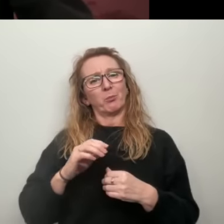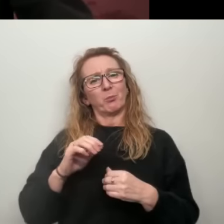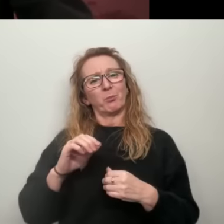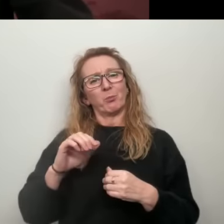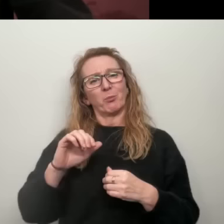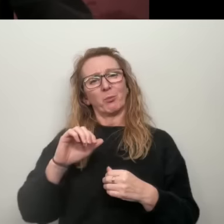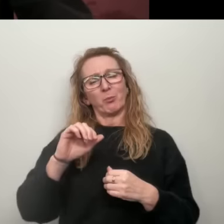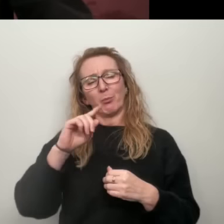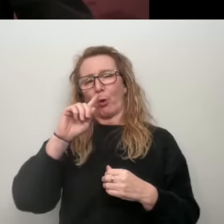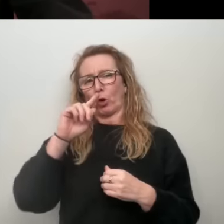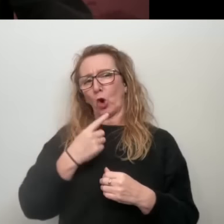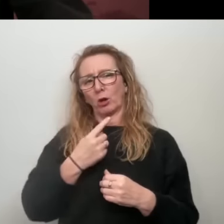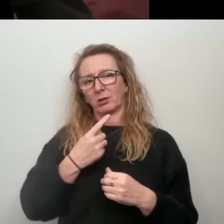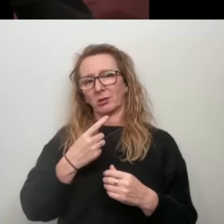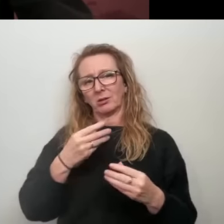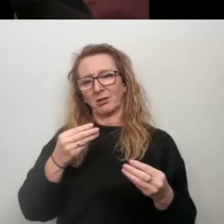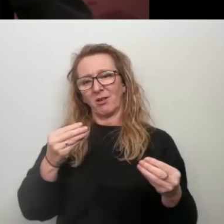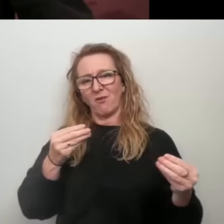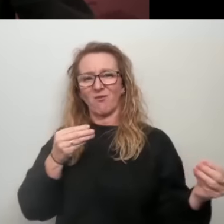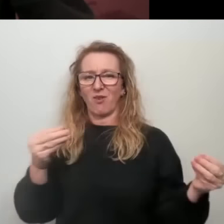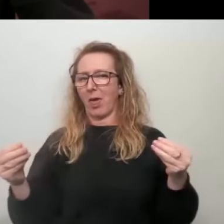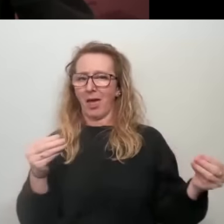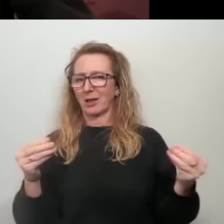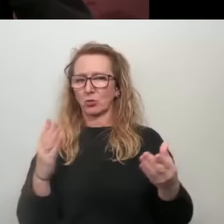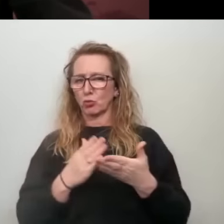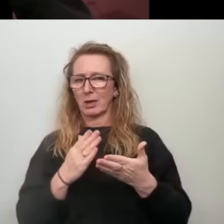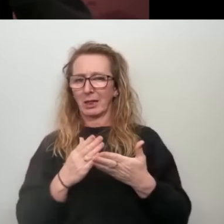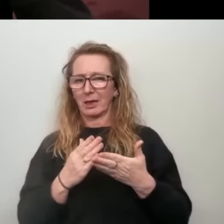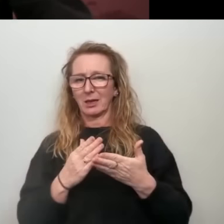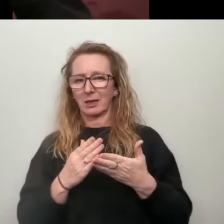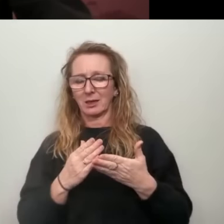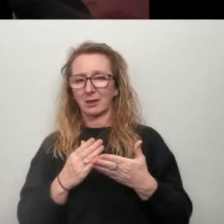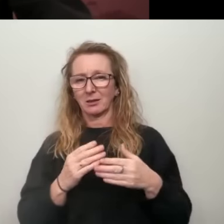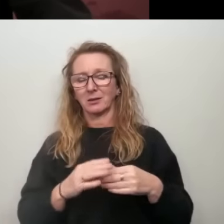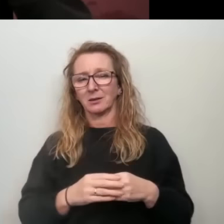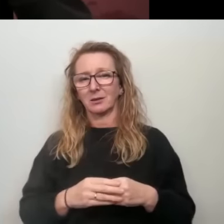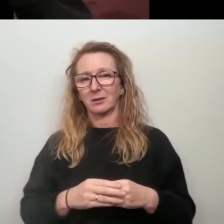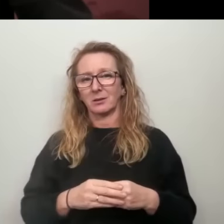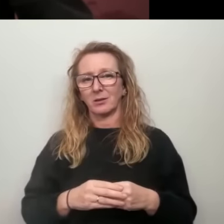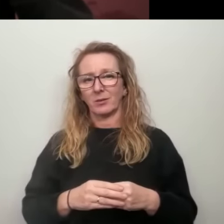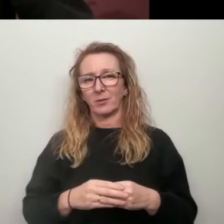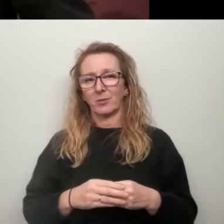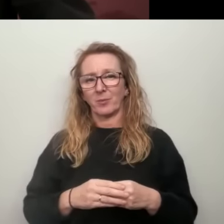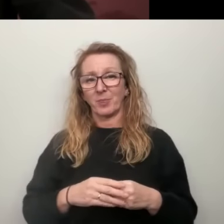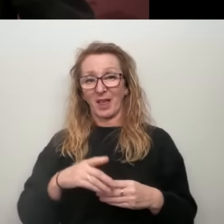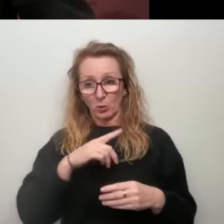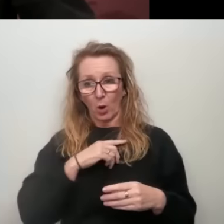of sort of lateral movement, which of course is why we found a number of fractures in there.